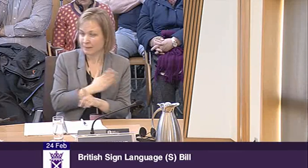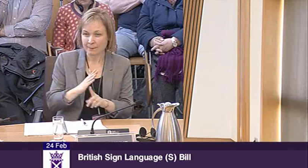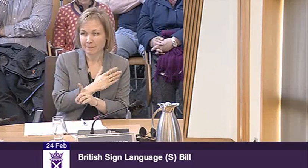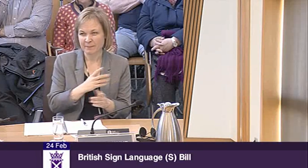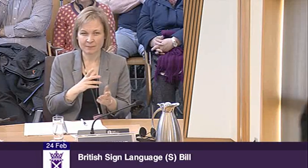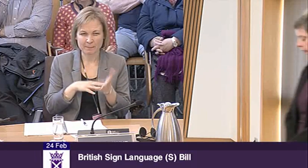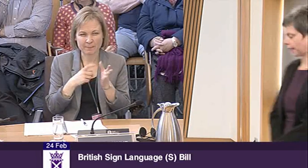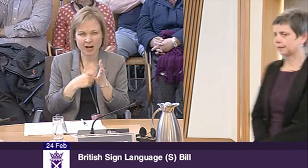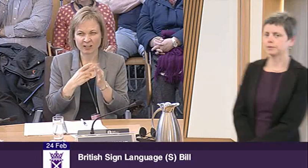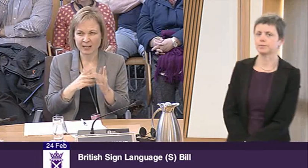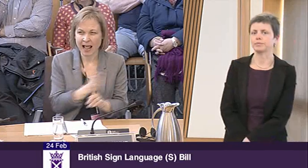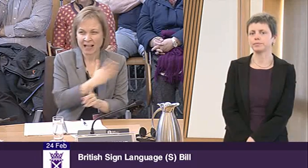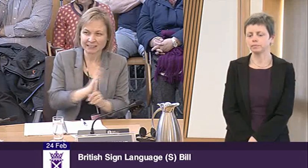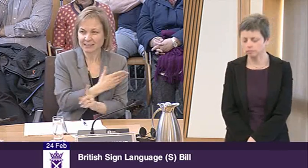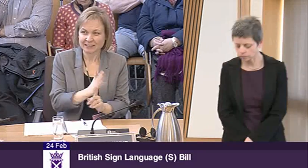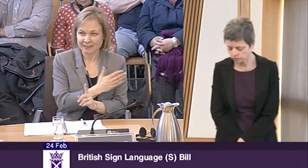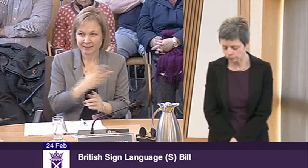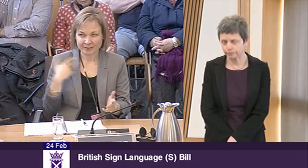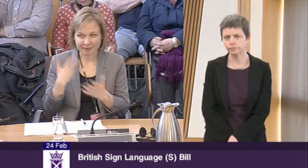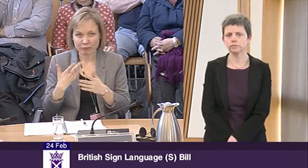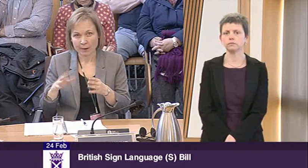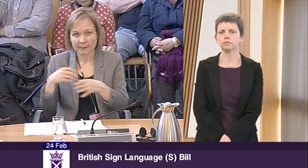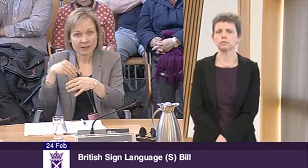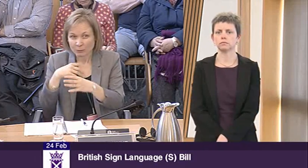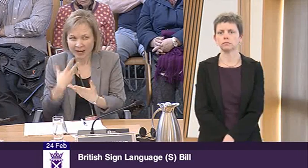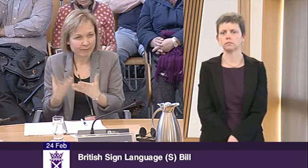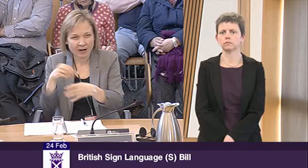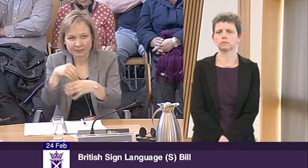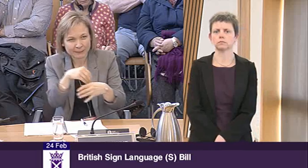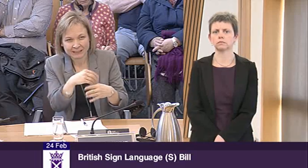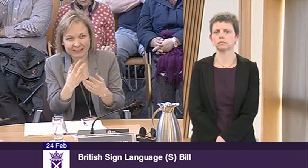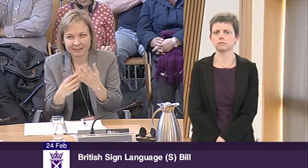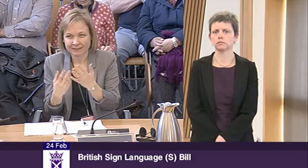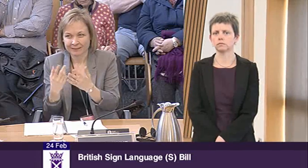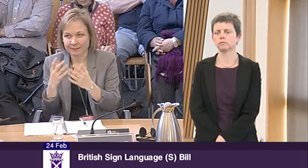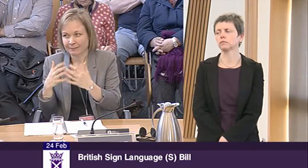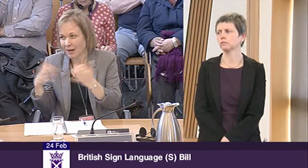We have been sidelined and marginalised for too long and have not been involved in the